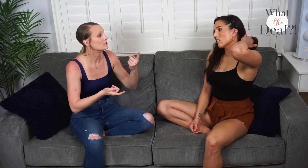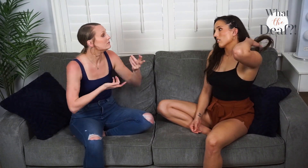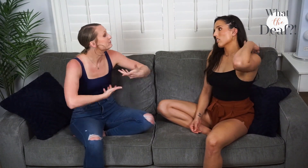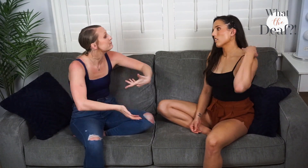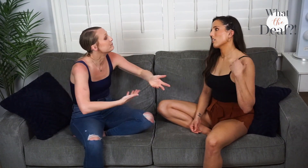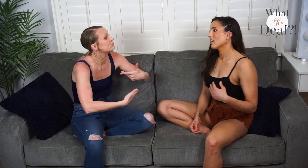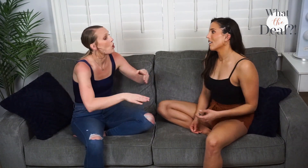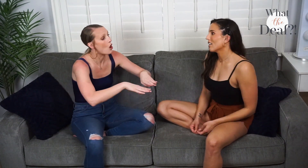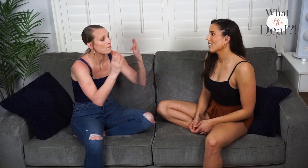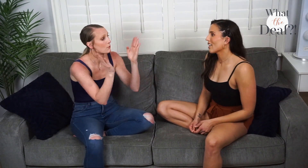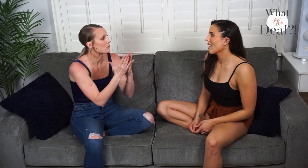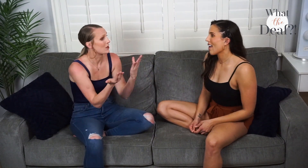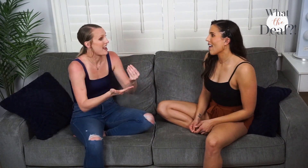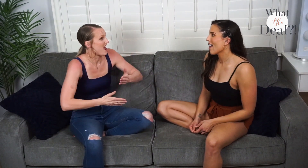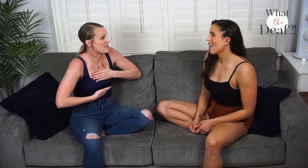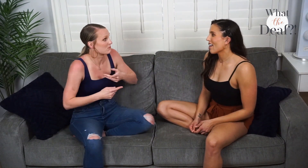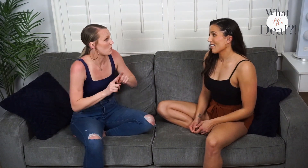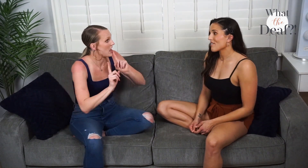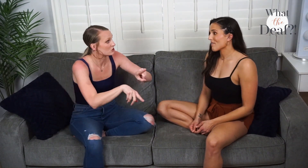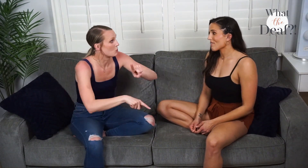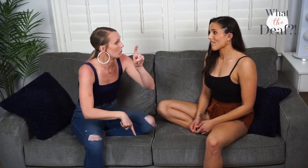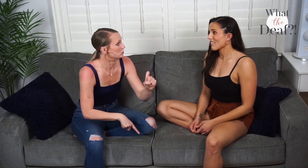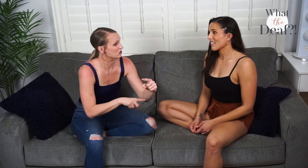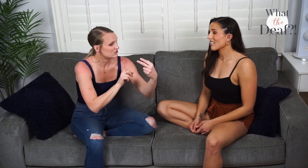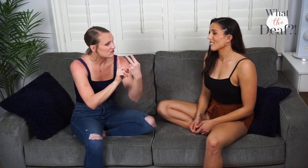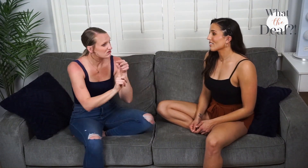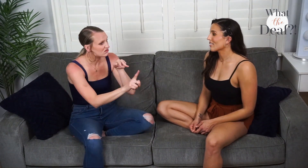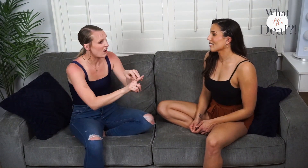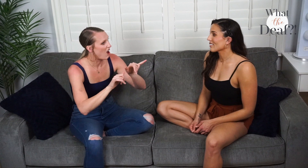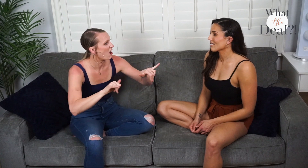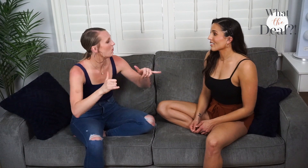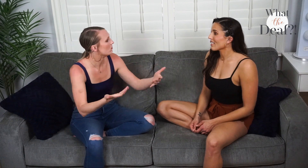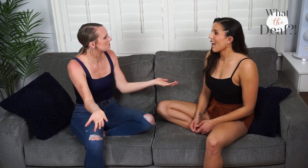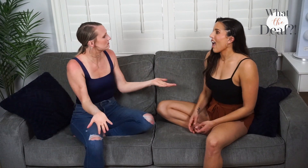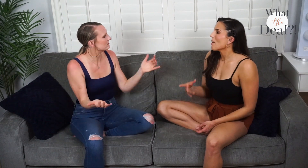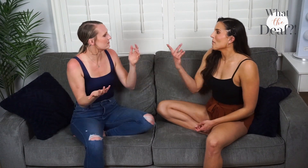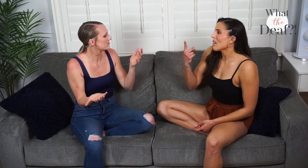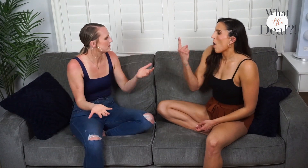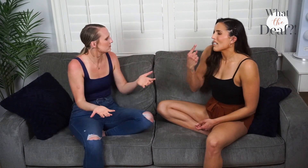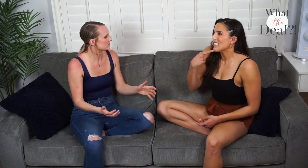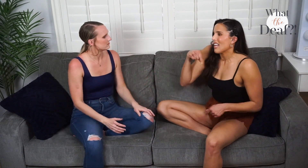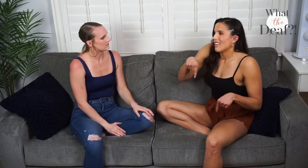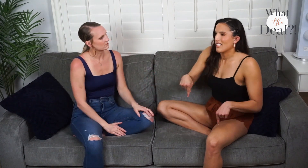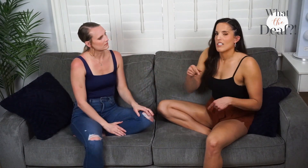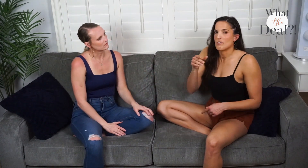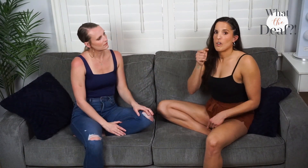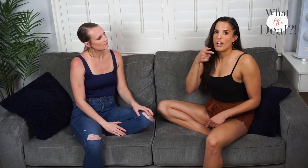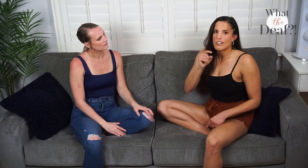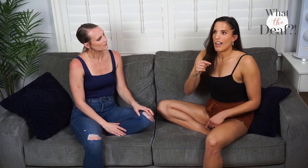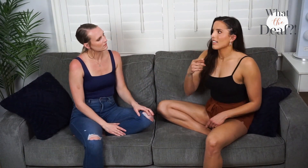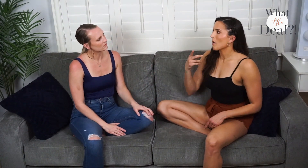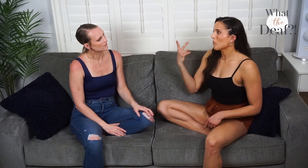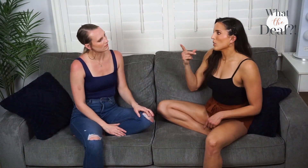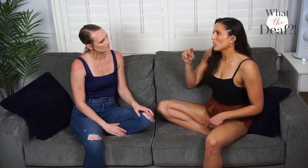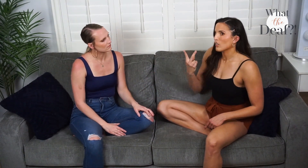We just like to have these dialogues, we're an open book, we're happy to answer questions and give different perspectives. And we always say this on the podcast.